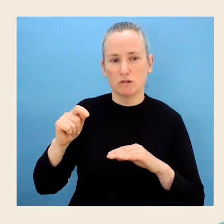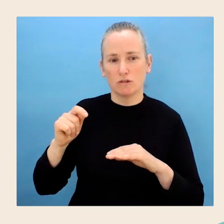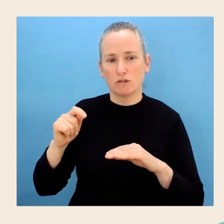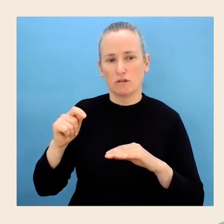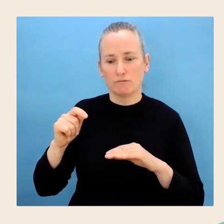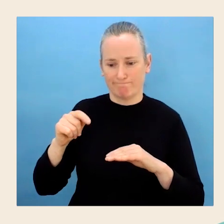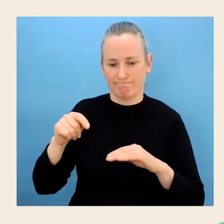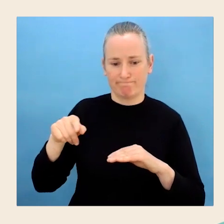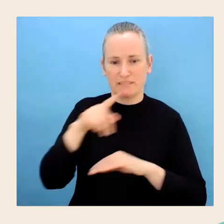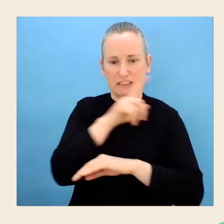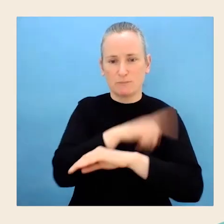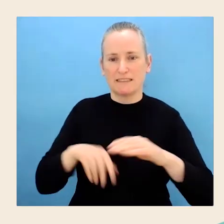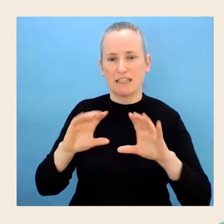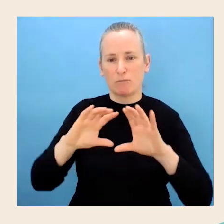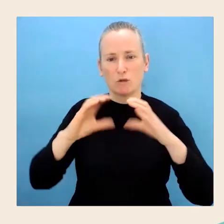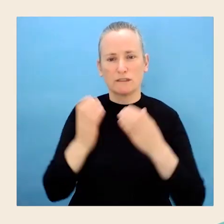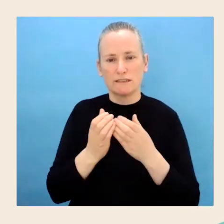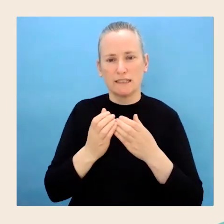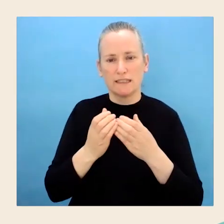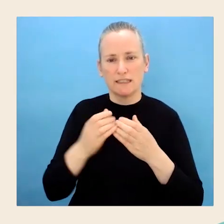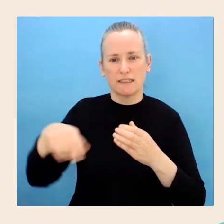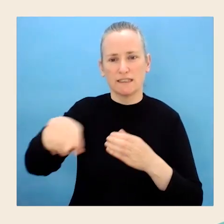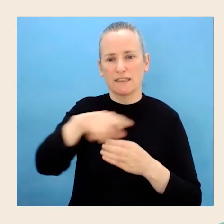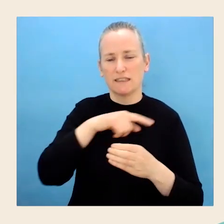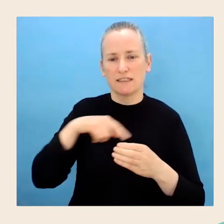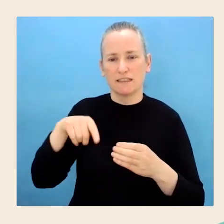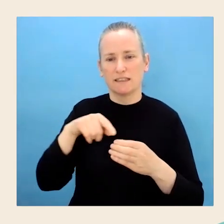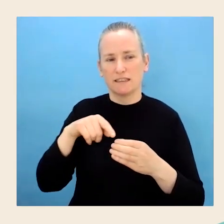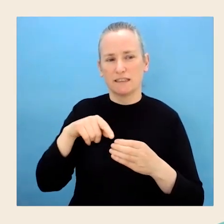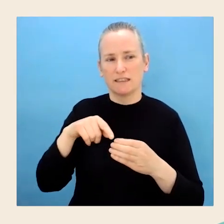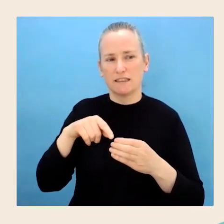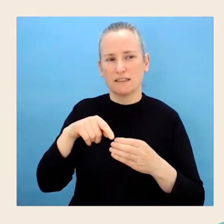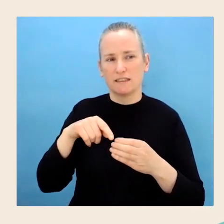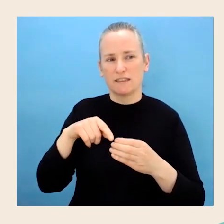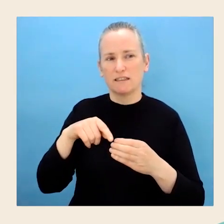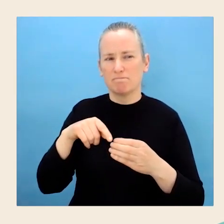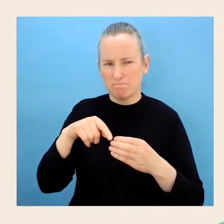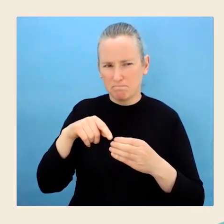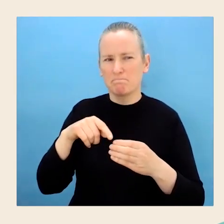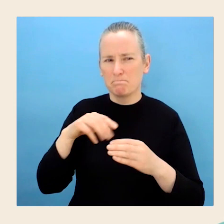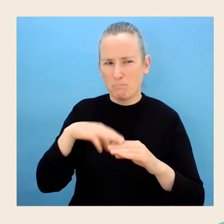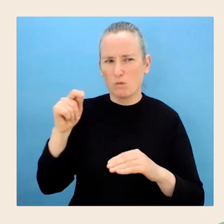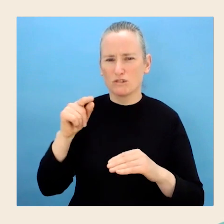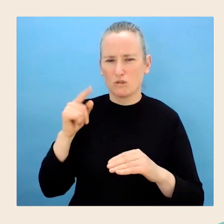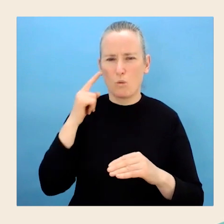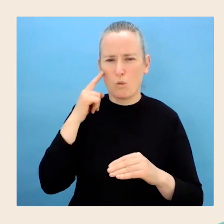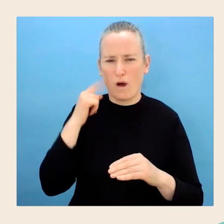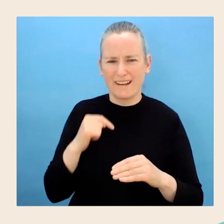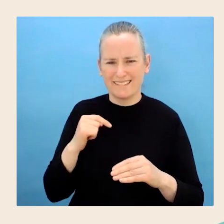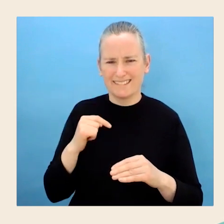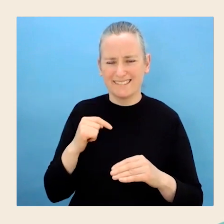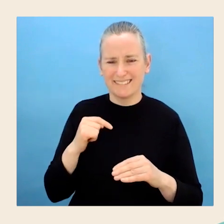or representation is overwhelming for us but you're not allowed to say that.